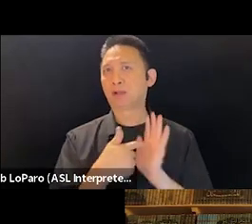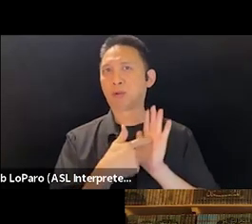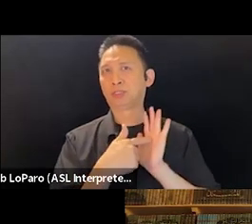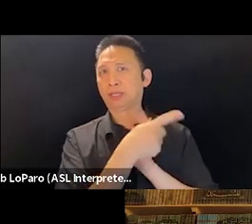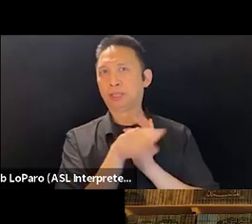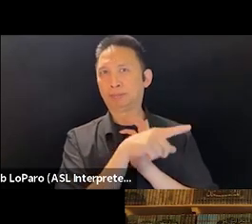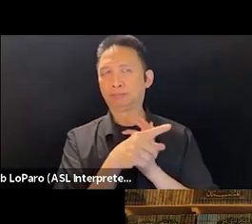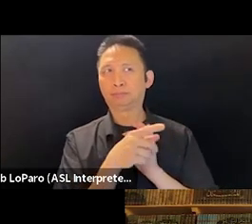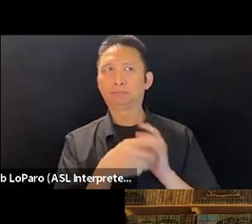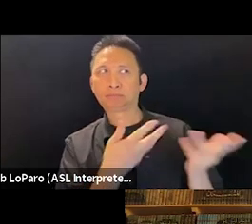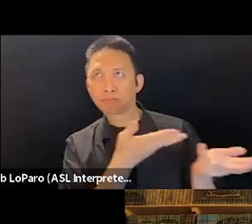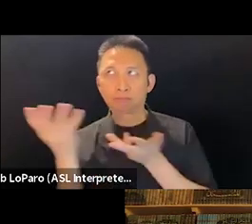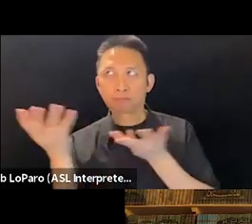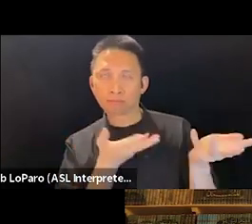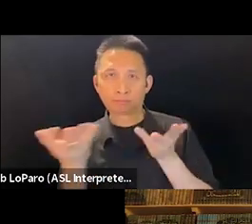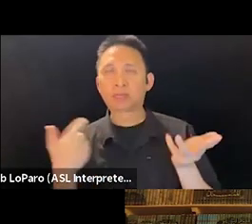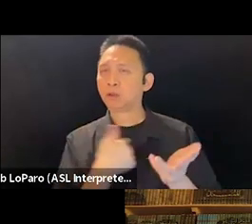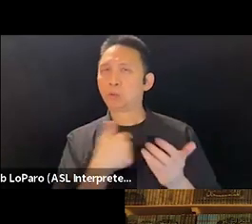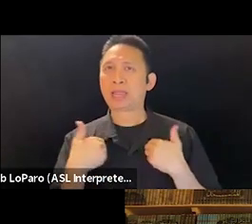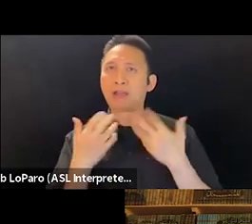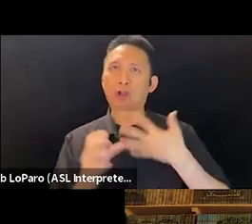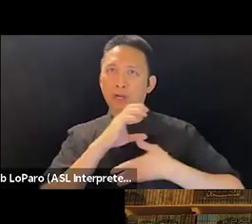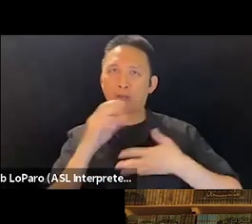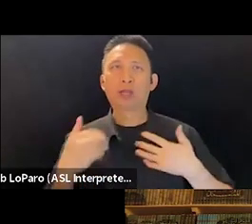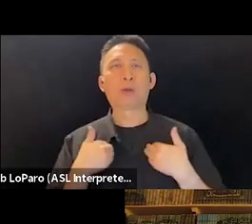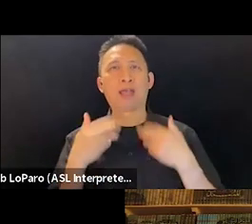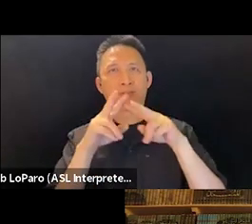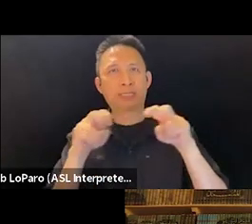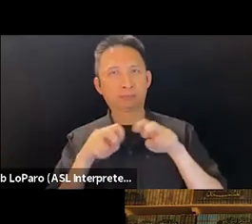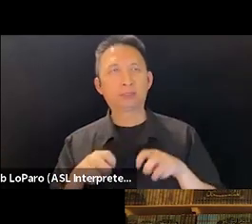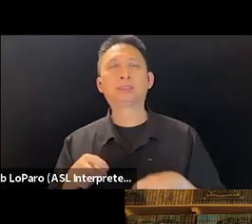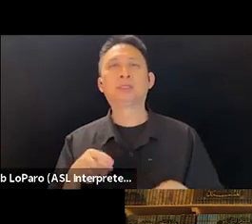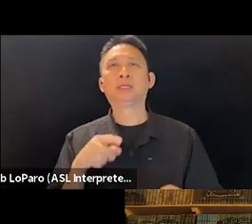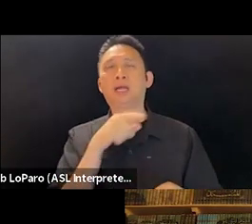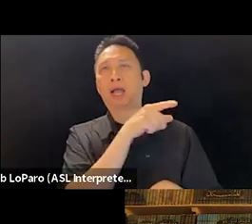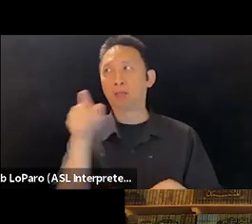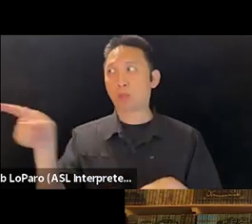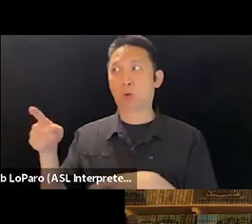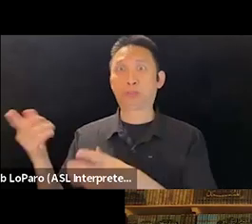So we have a criteria, we have assessment and they need to follow those assessment day by day